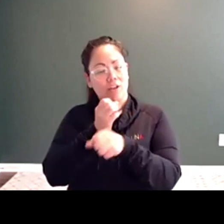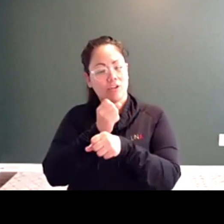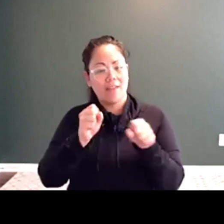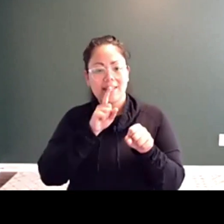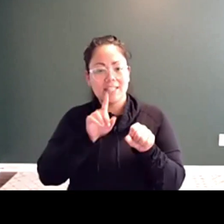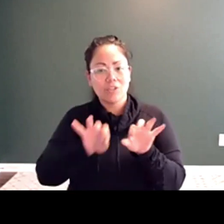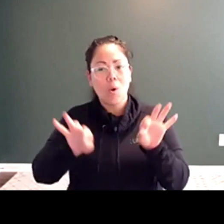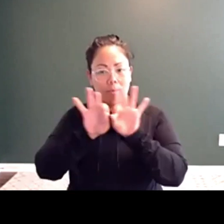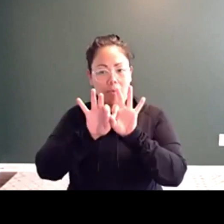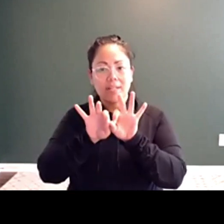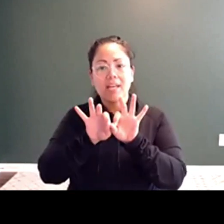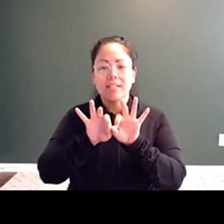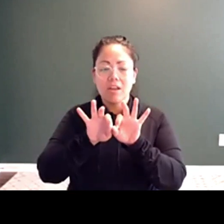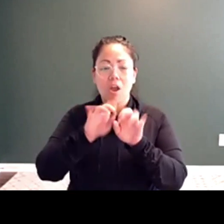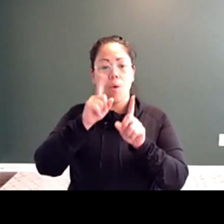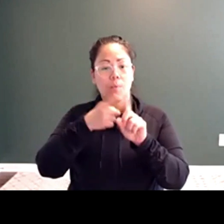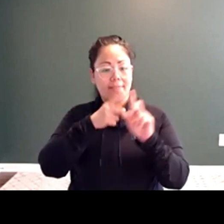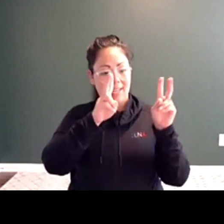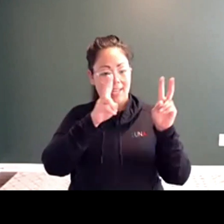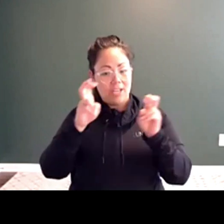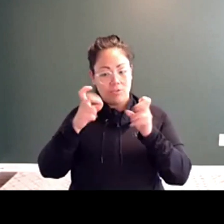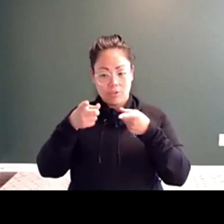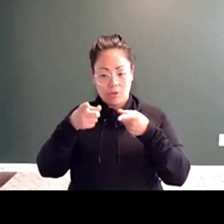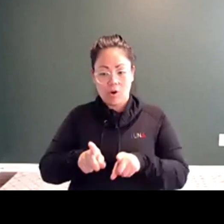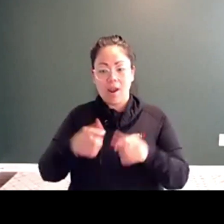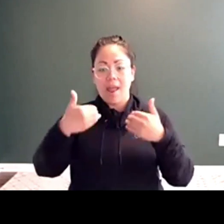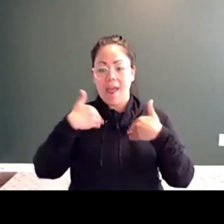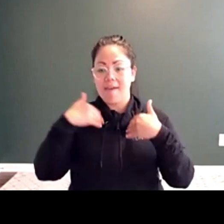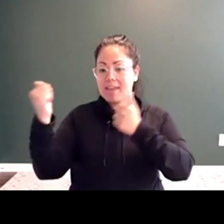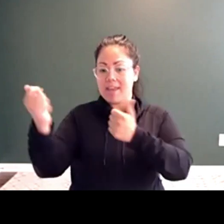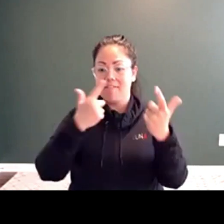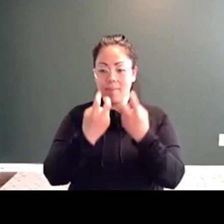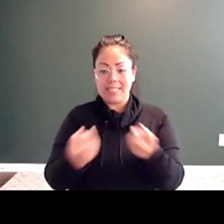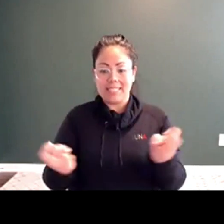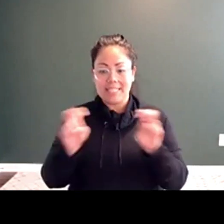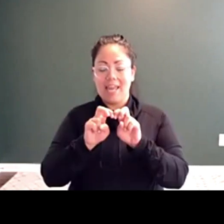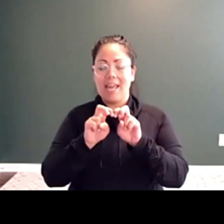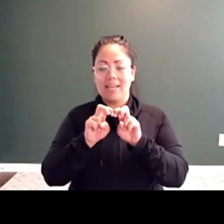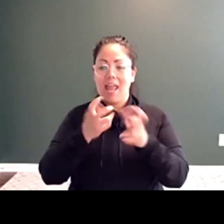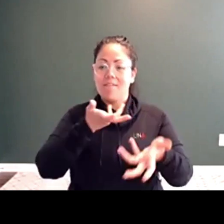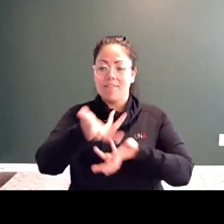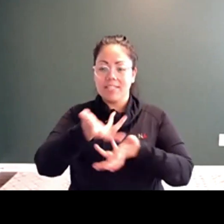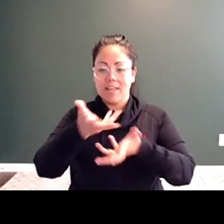So when these issues occur, having everybody sit in a room together and facilitate a conversation